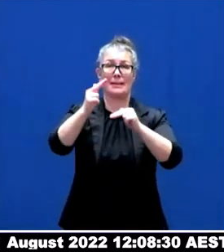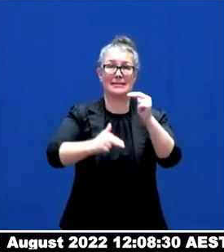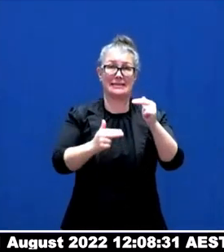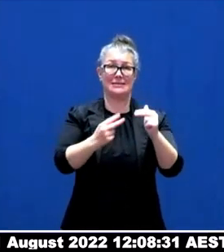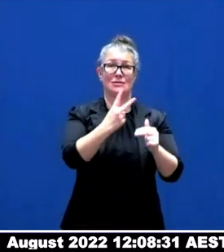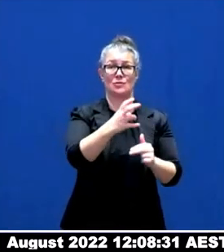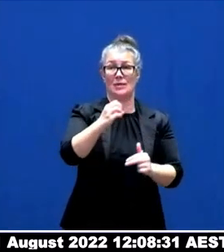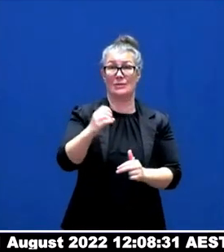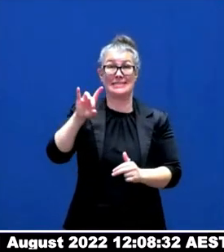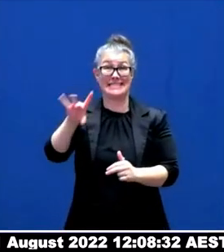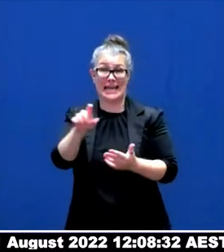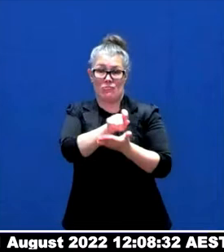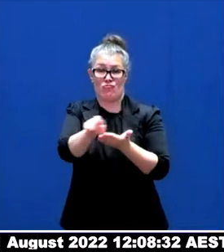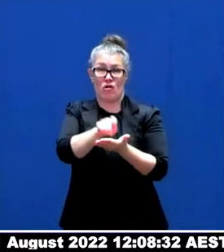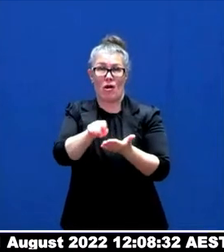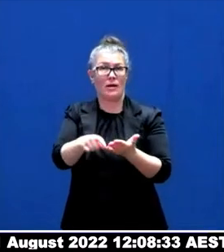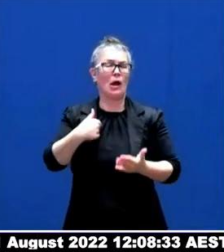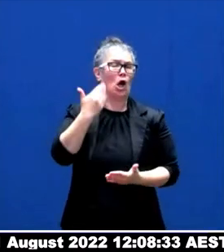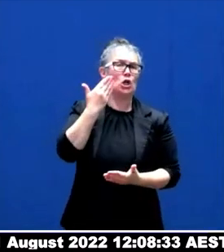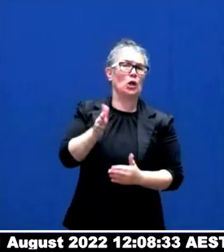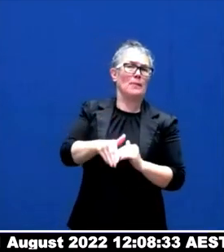Not really. That might be something your colleagues know about.